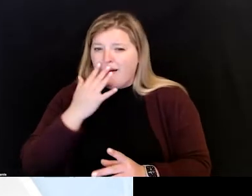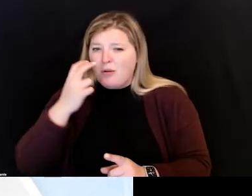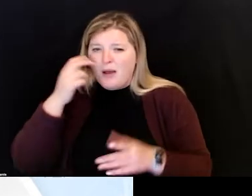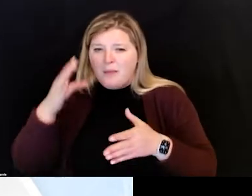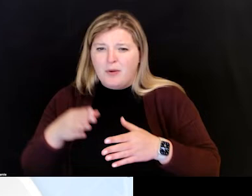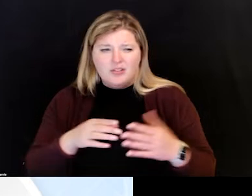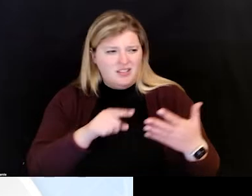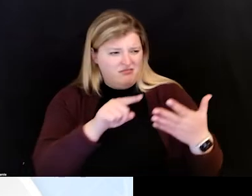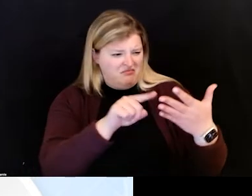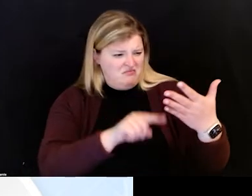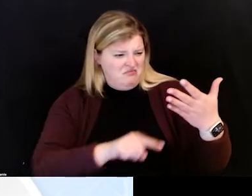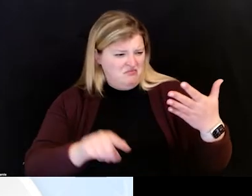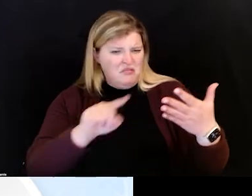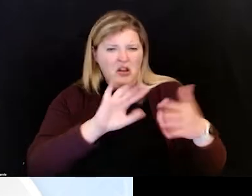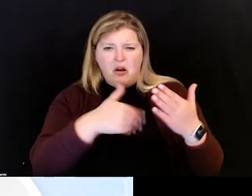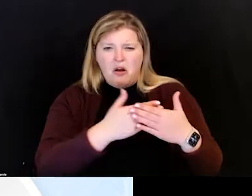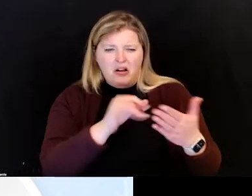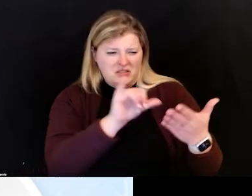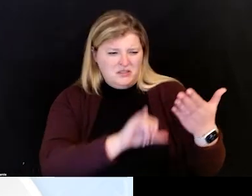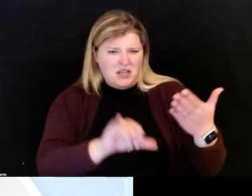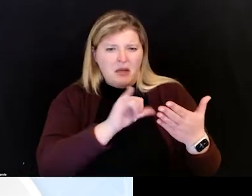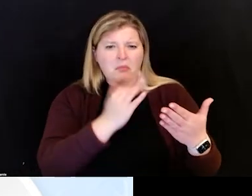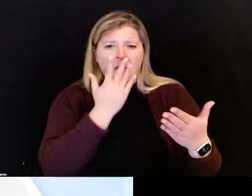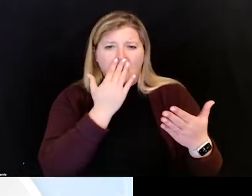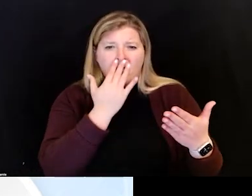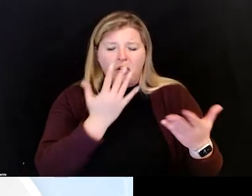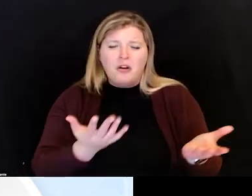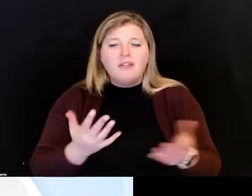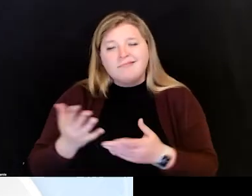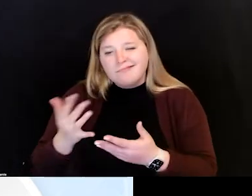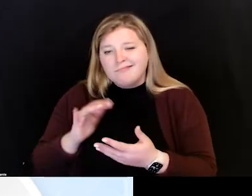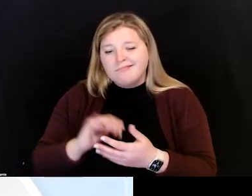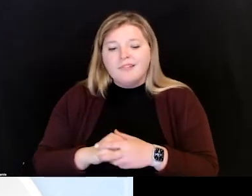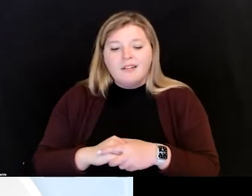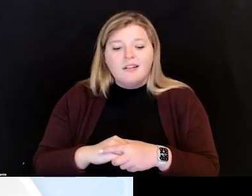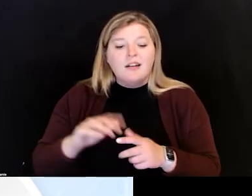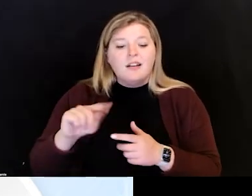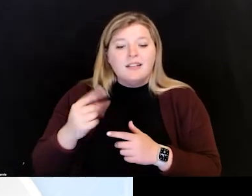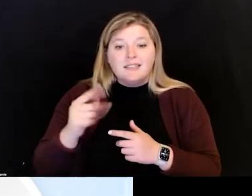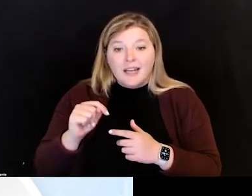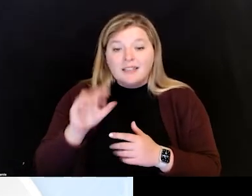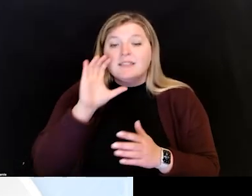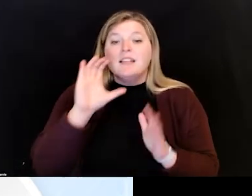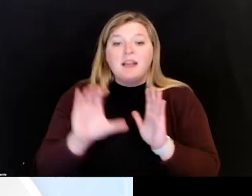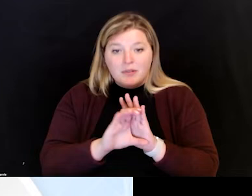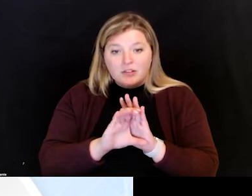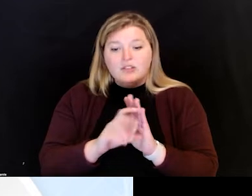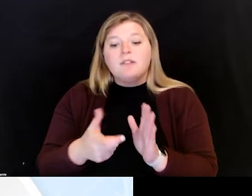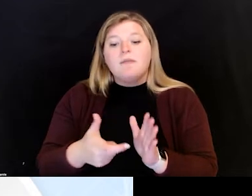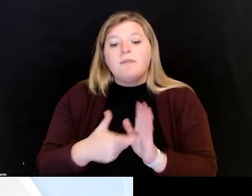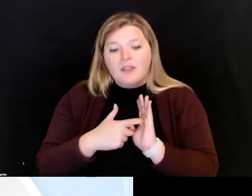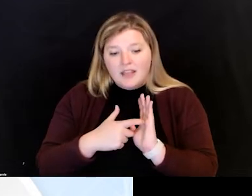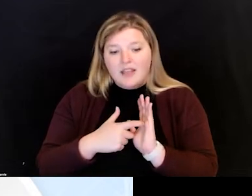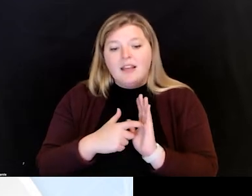to see that difference. Text and images need to be seen against background colors.